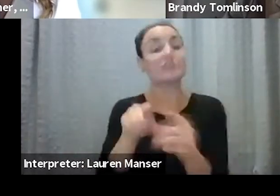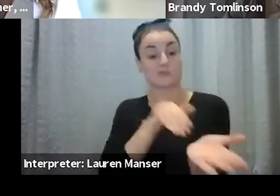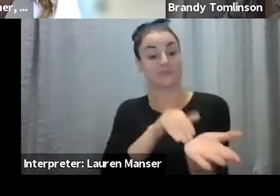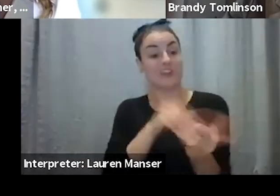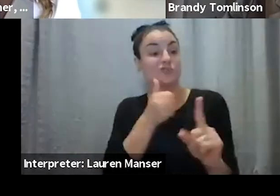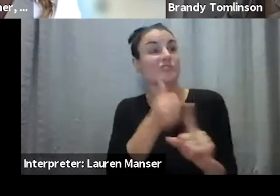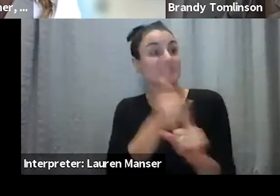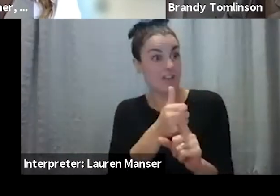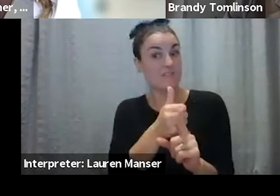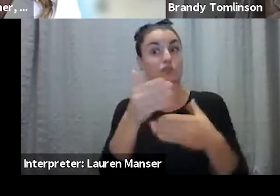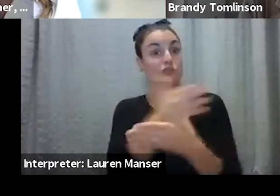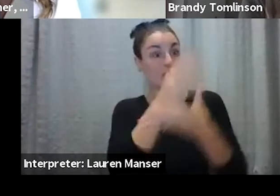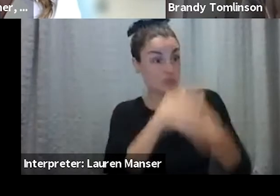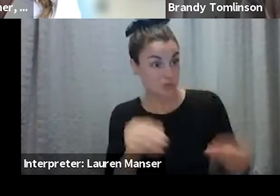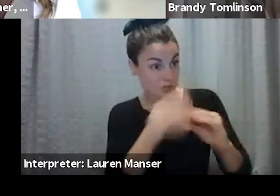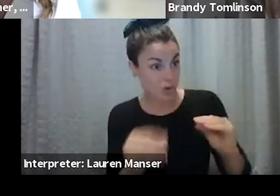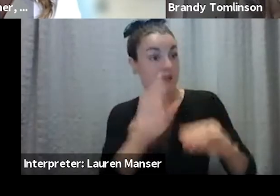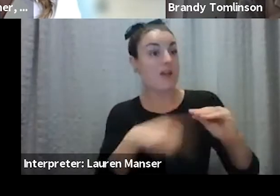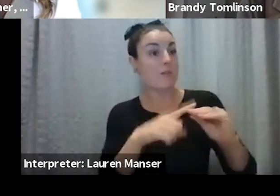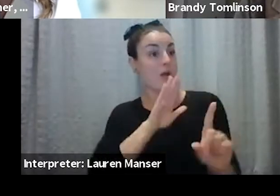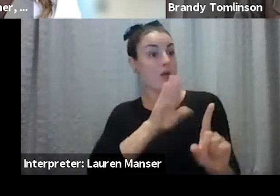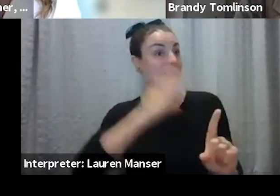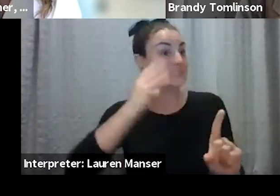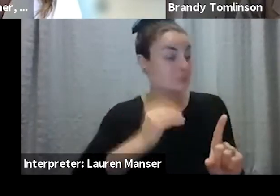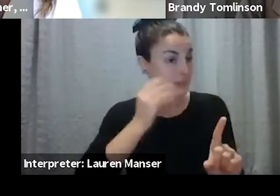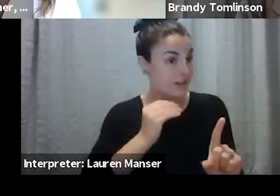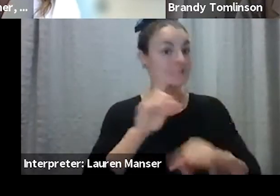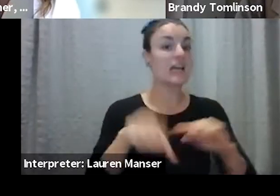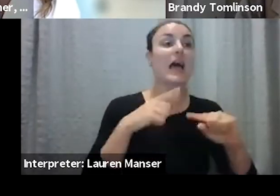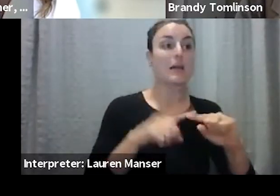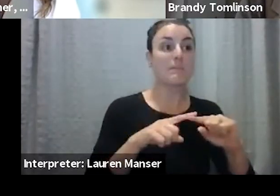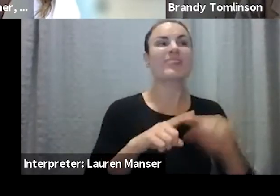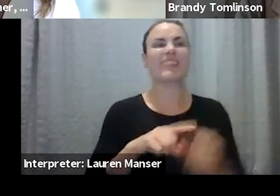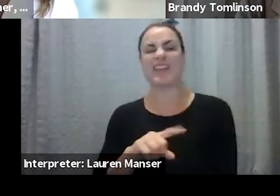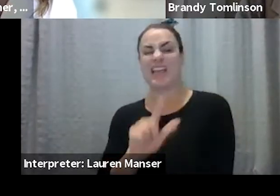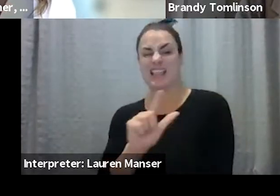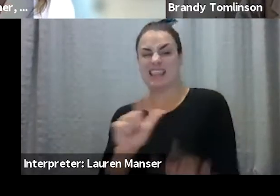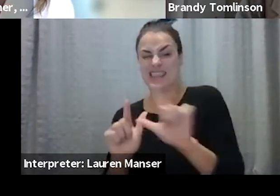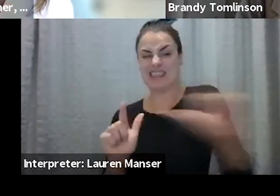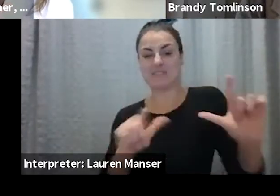as an above-the-knee, left knee, amputee. We also had Philip Yanos,